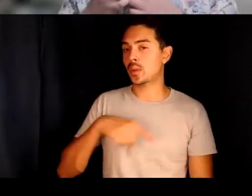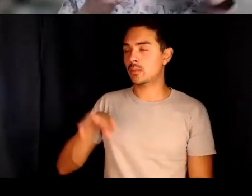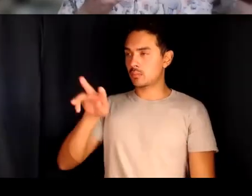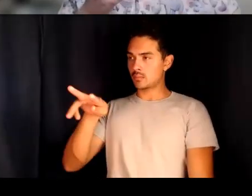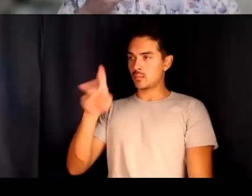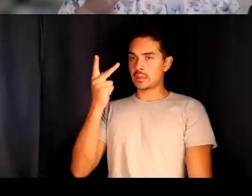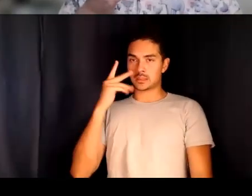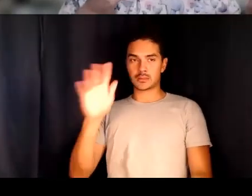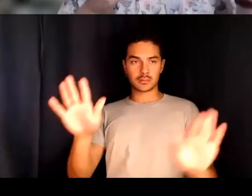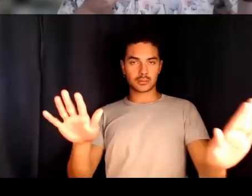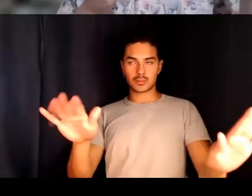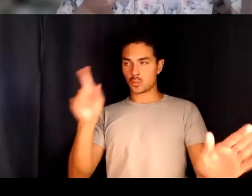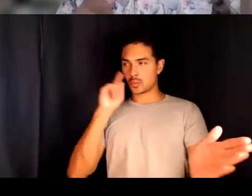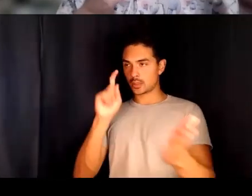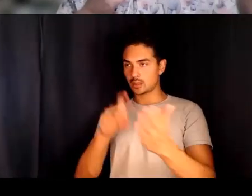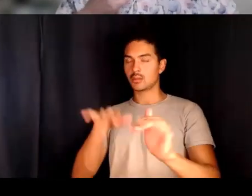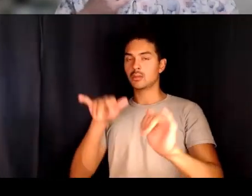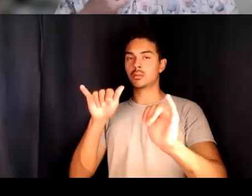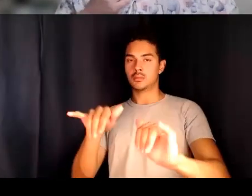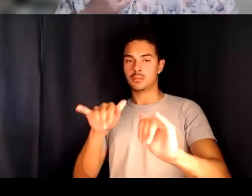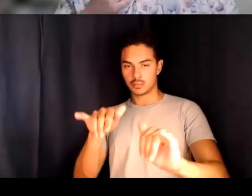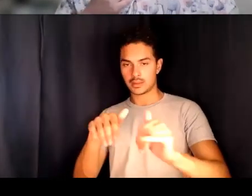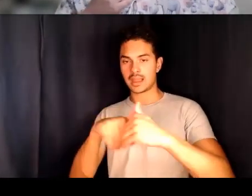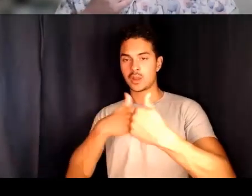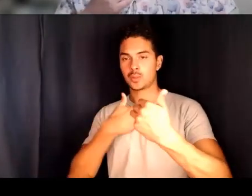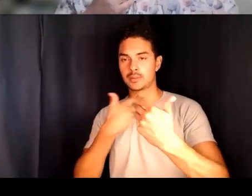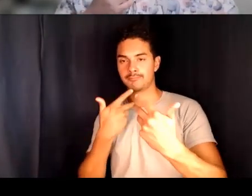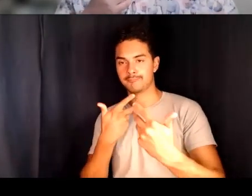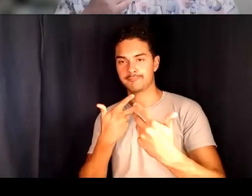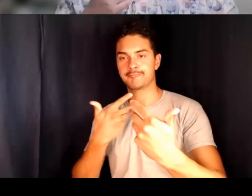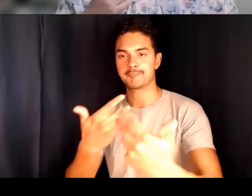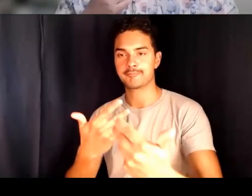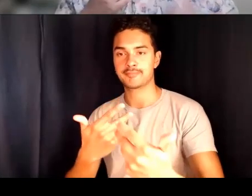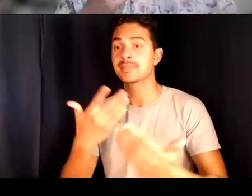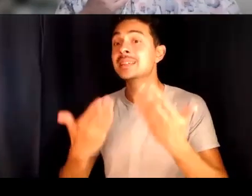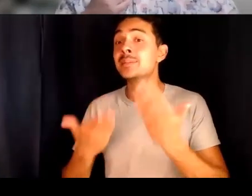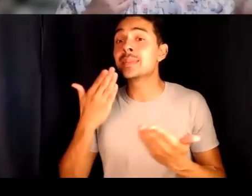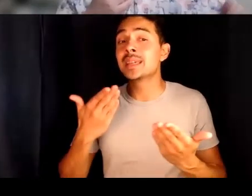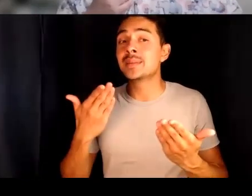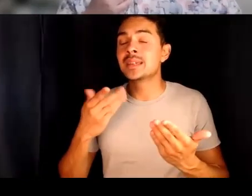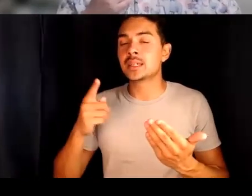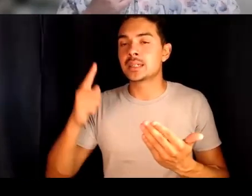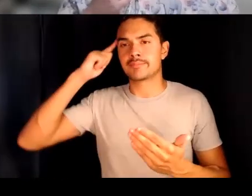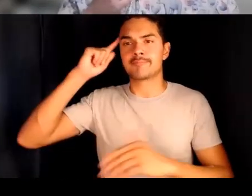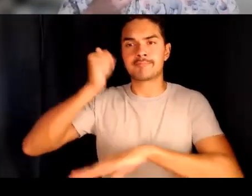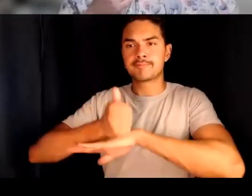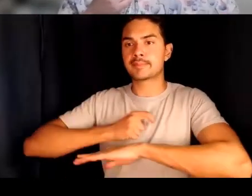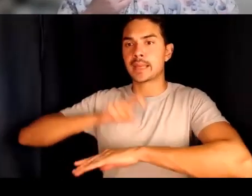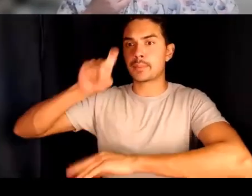and really sitting with, maybe I don't need to fix this, right? Maybe it's not a problem for that person.